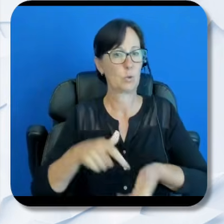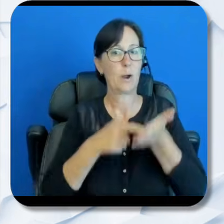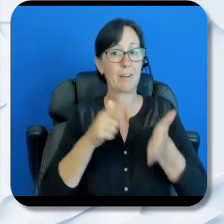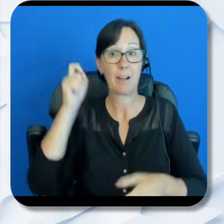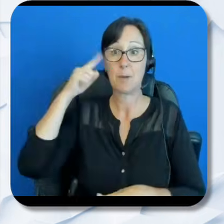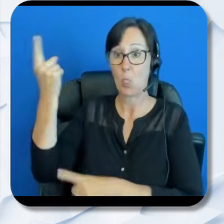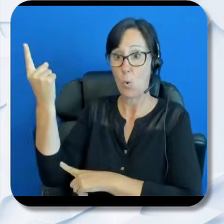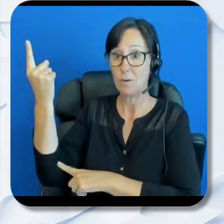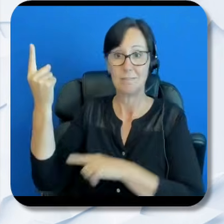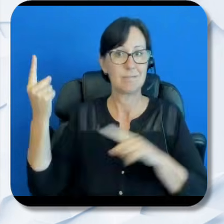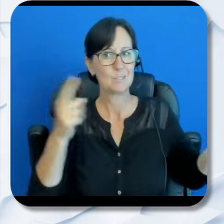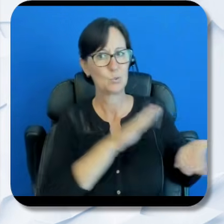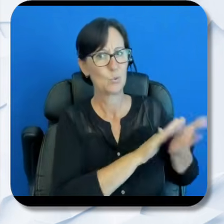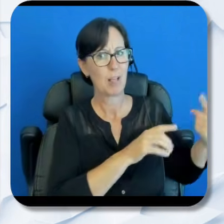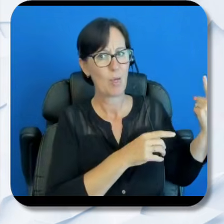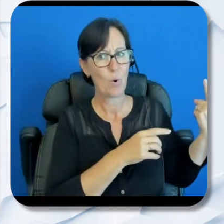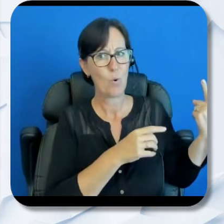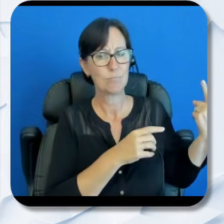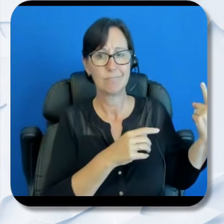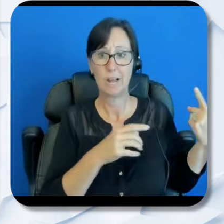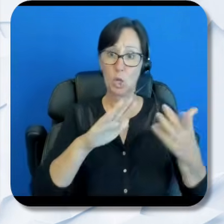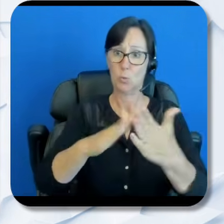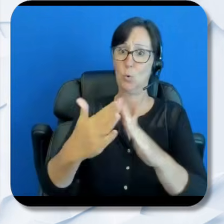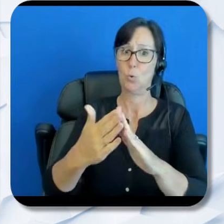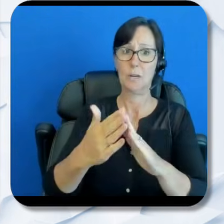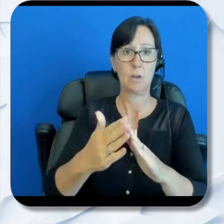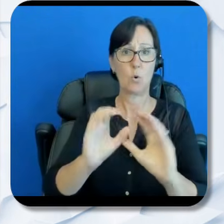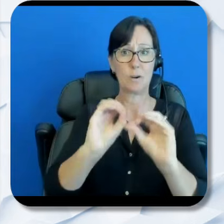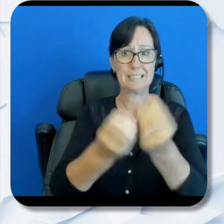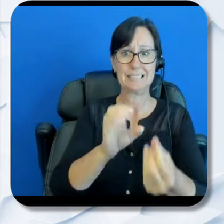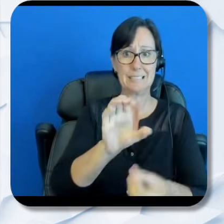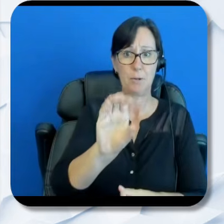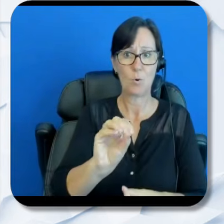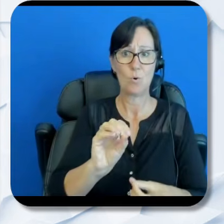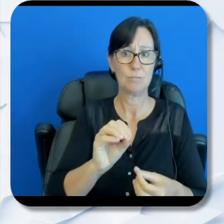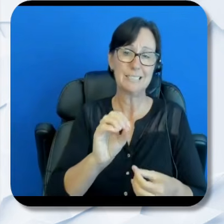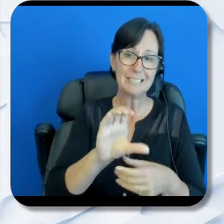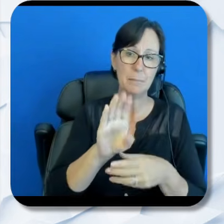Schools can't do it alone. Community organizations cannot do it alone.